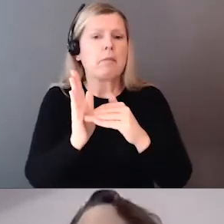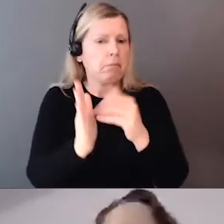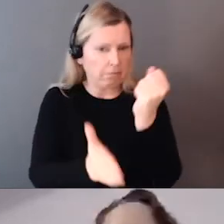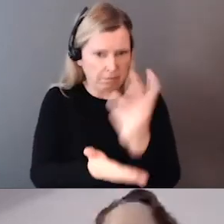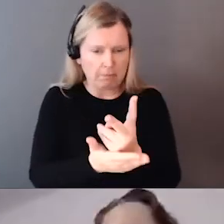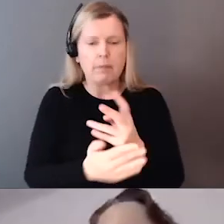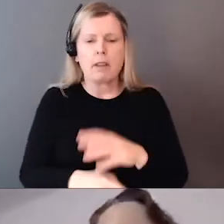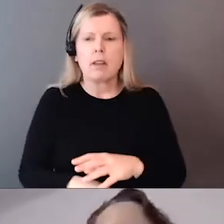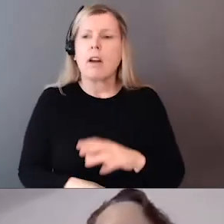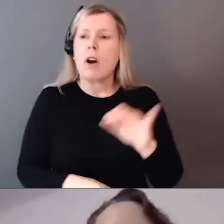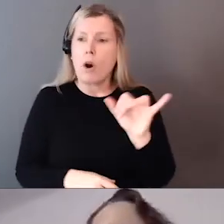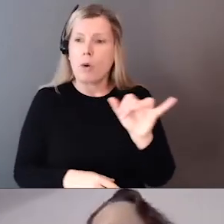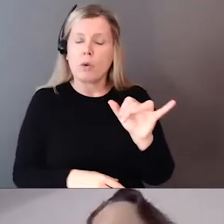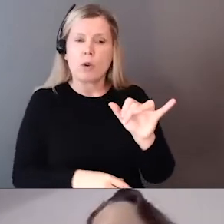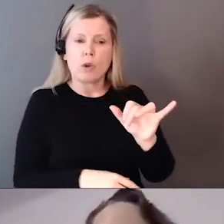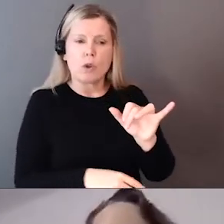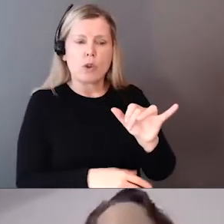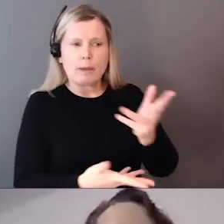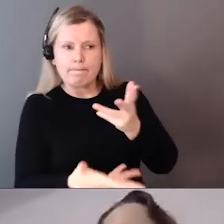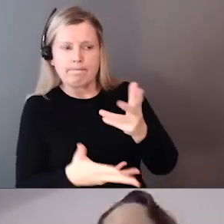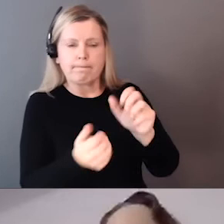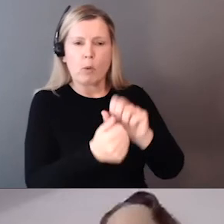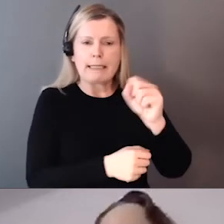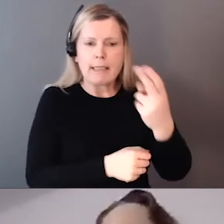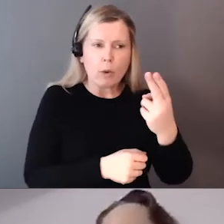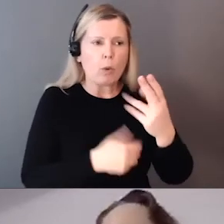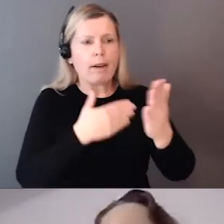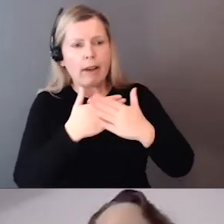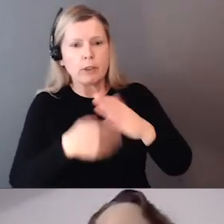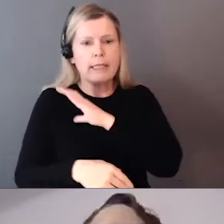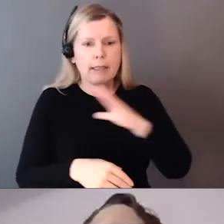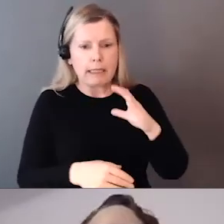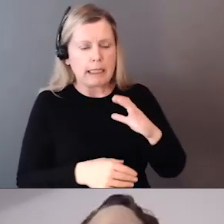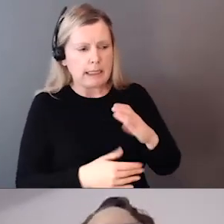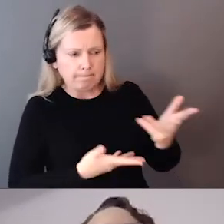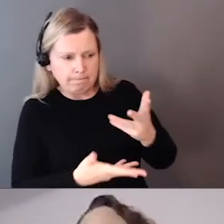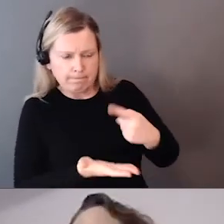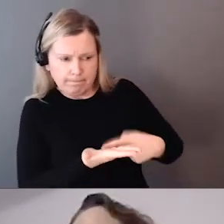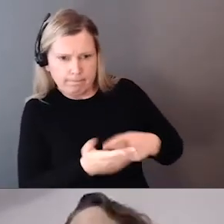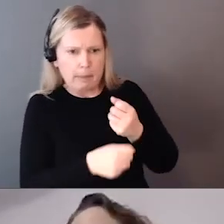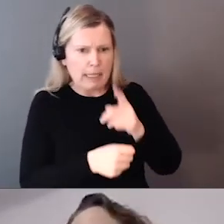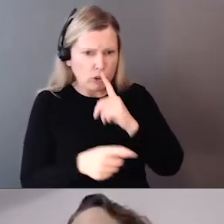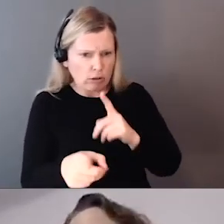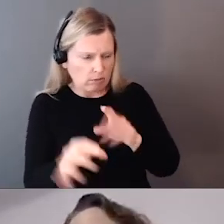with our stakeholder advisory committee with a guide, making sure that it had the right tone,